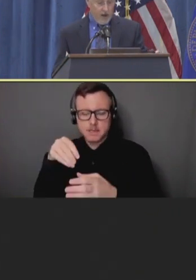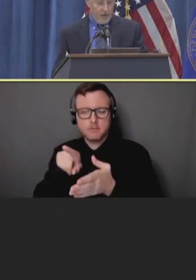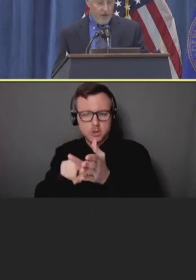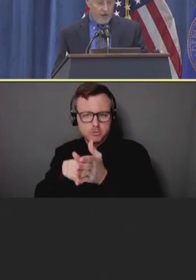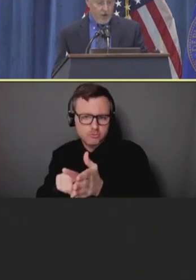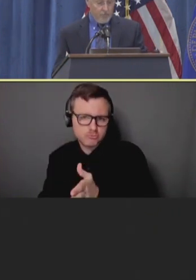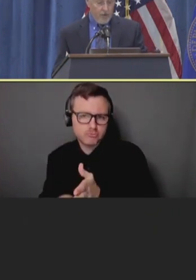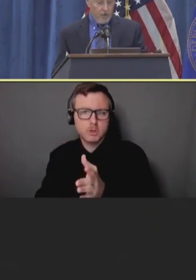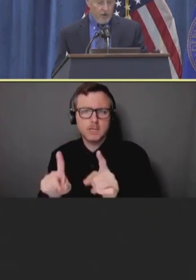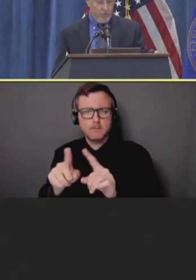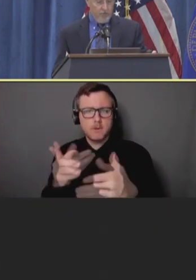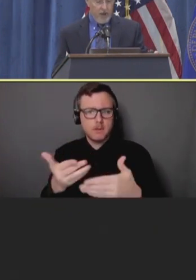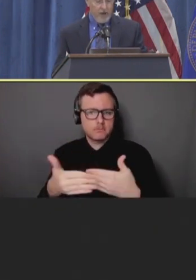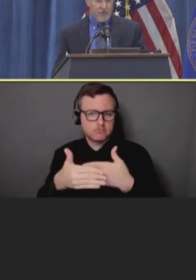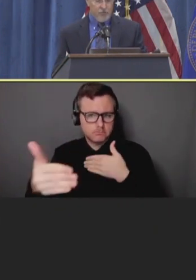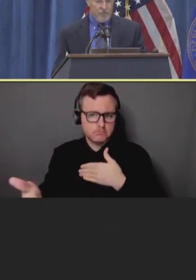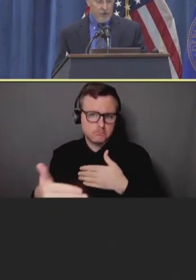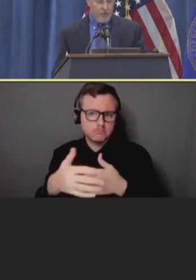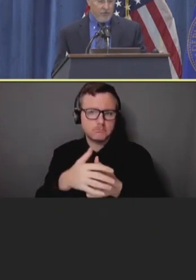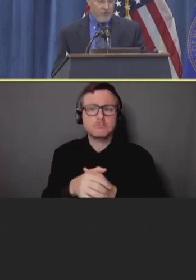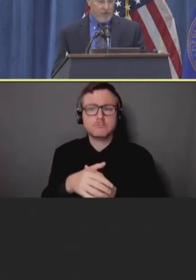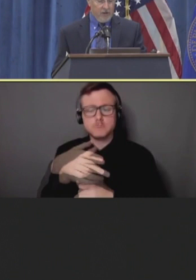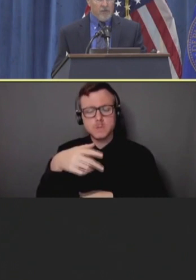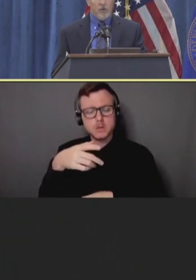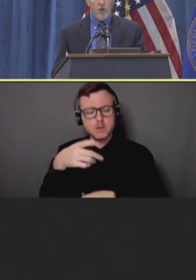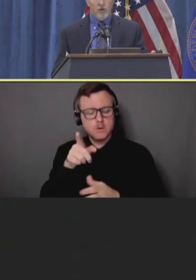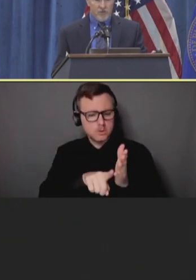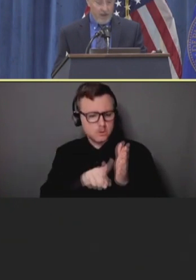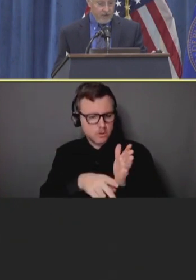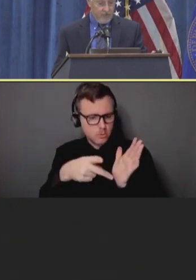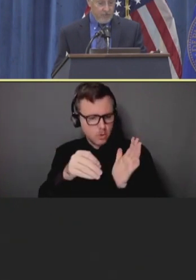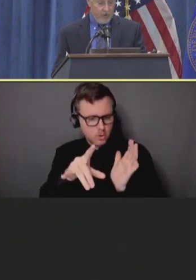Our panel on polio provided us with a better understanding of the current status of polio